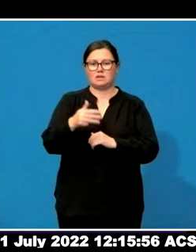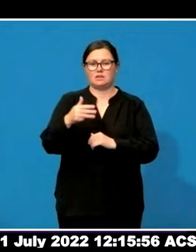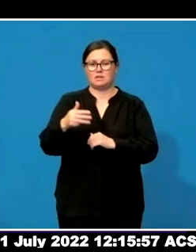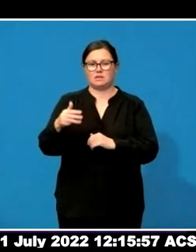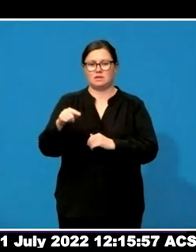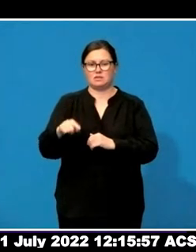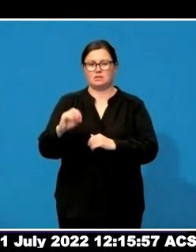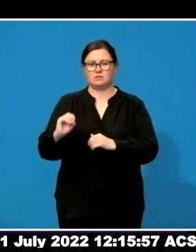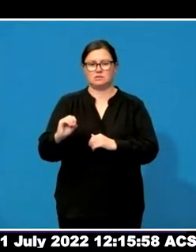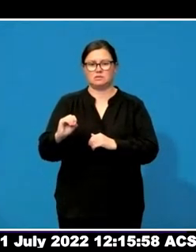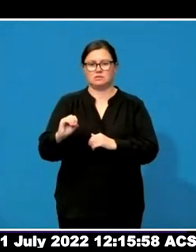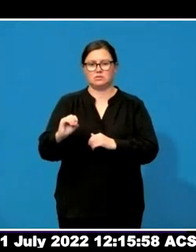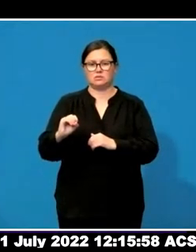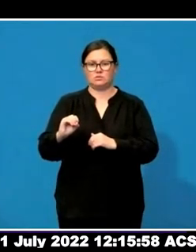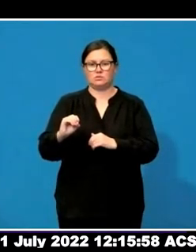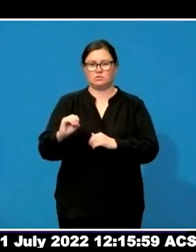So over there is a screen.